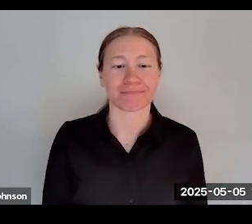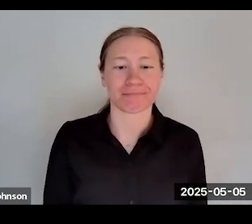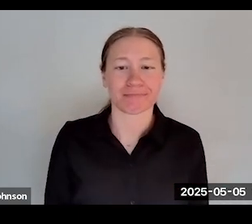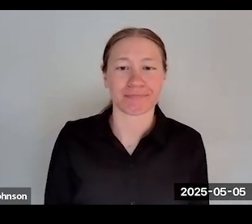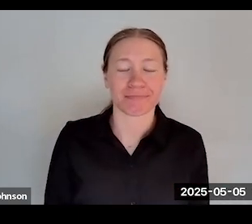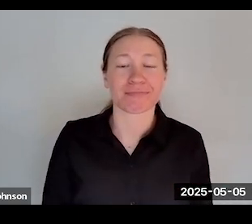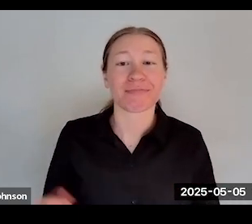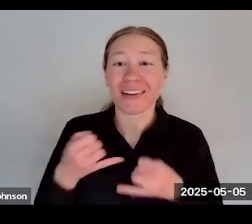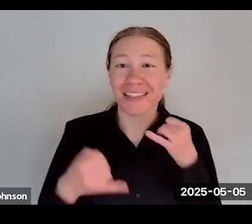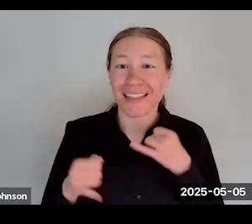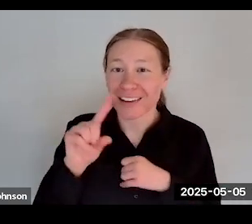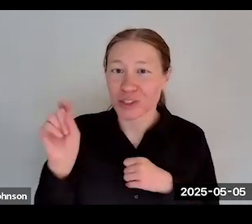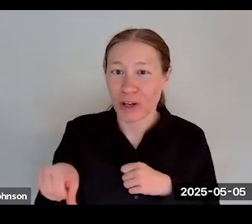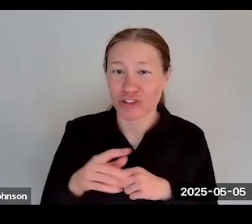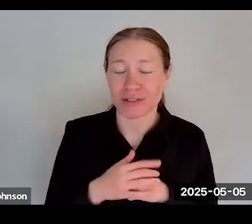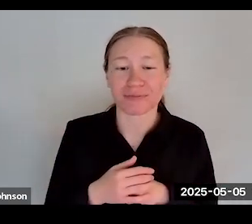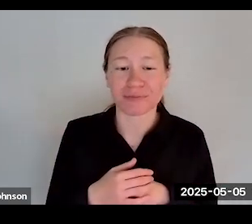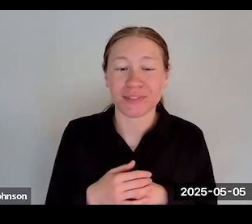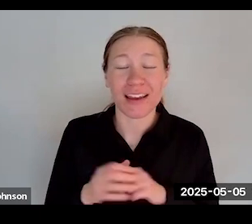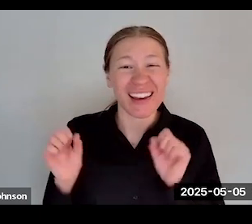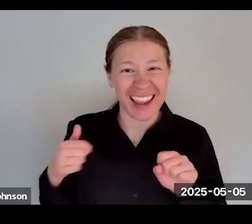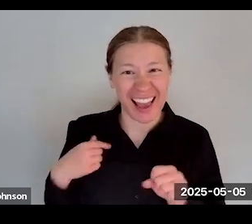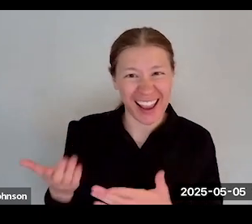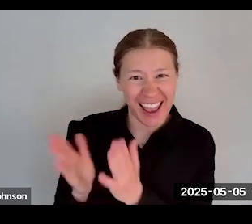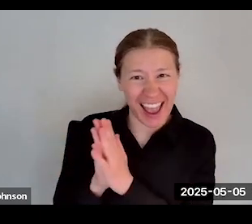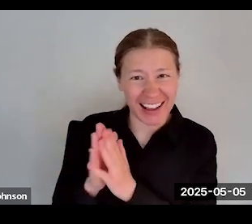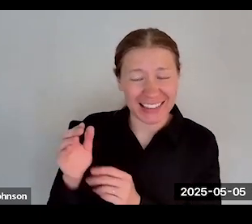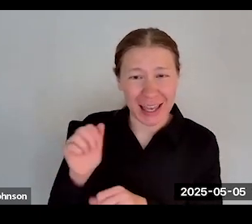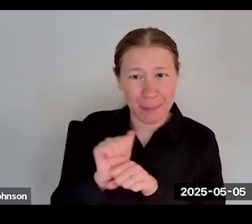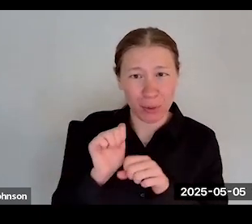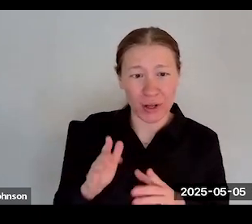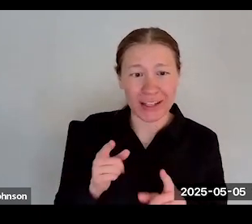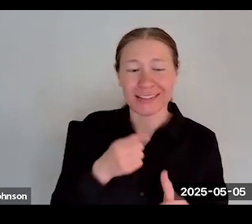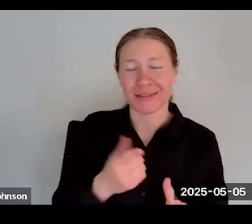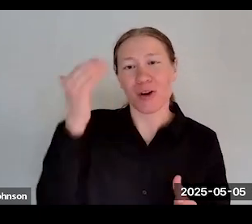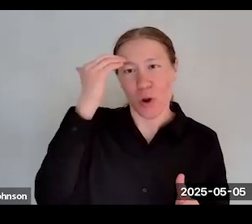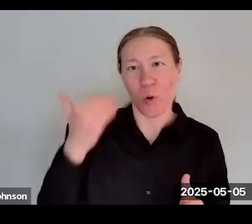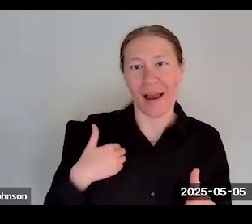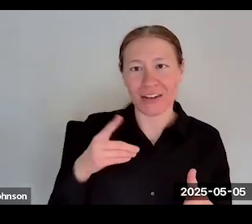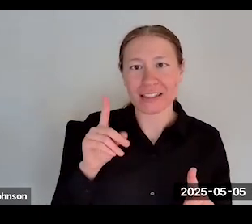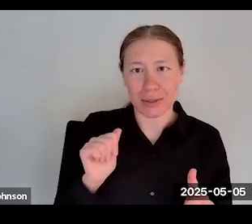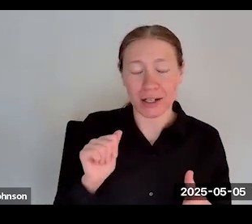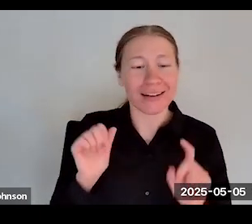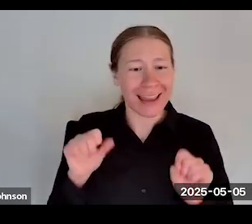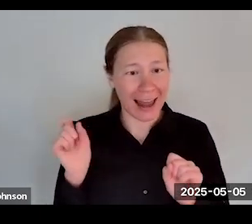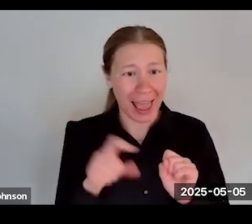And our last question, can I ask employees with known disabilities if they need an accommodation? Yes, of course.